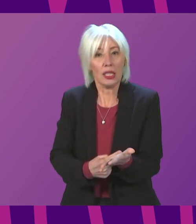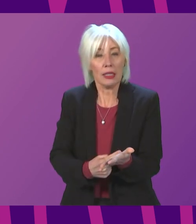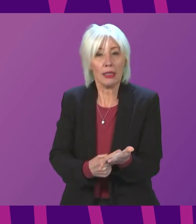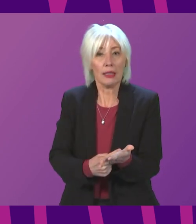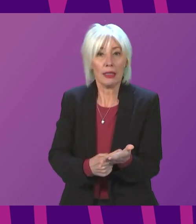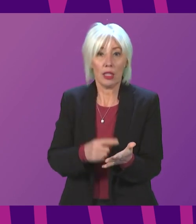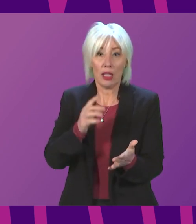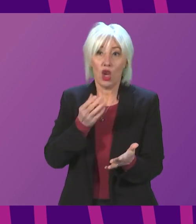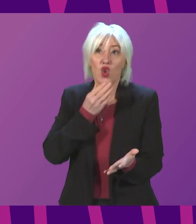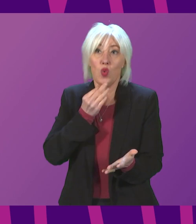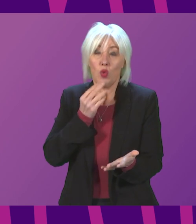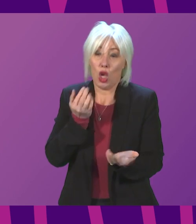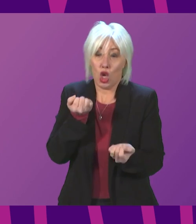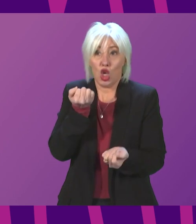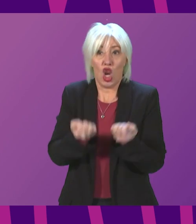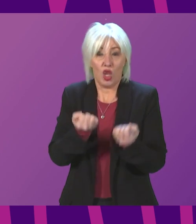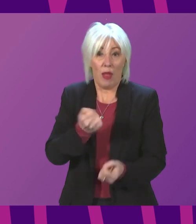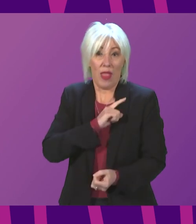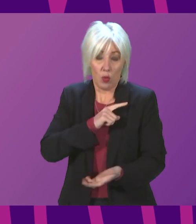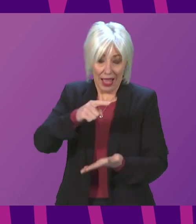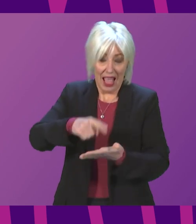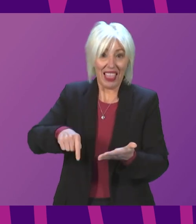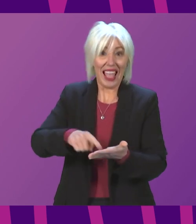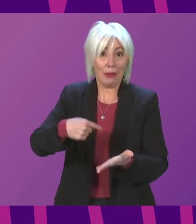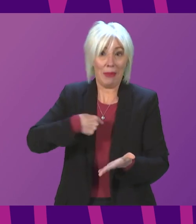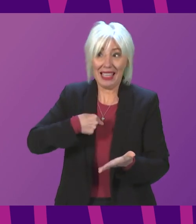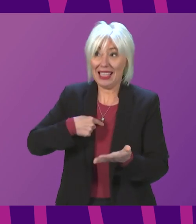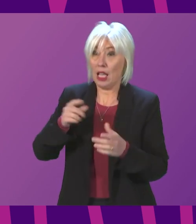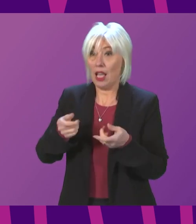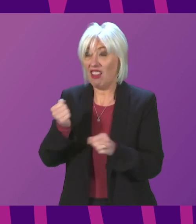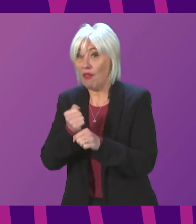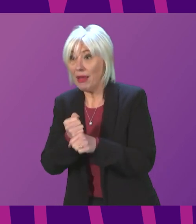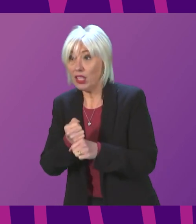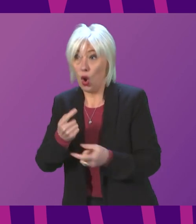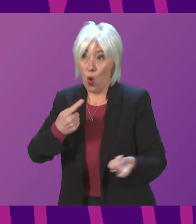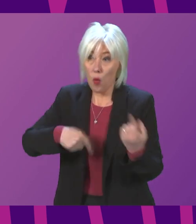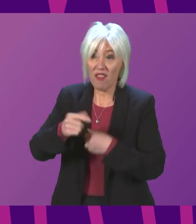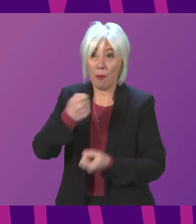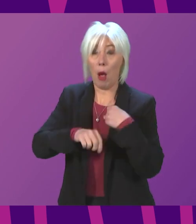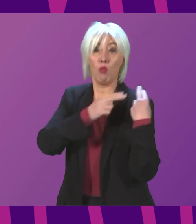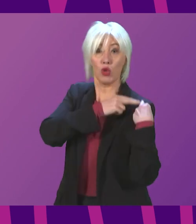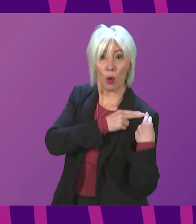judgment. People elected me and my Government to take responsibility for weighing up all